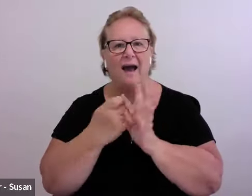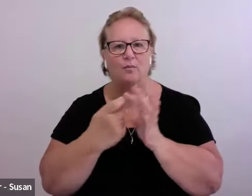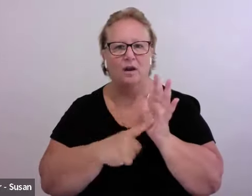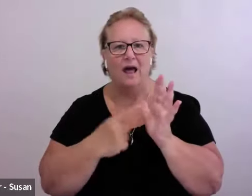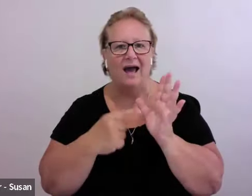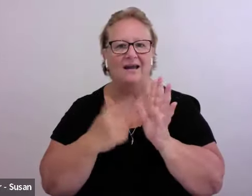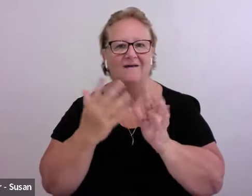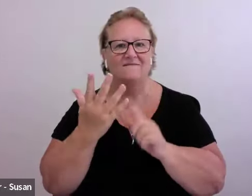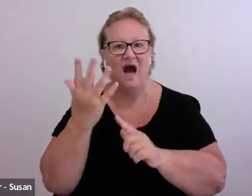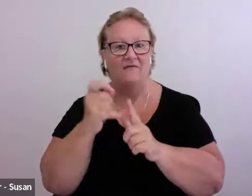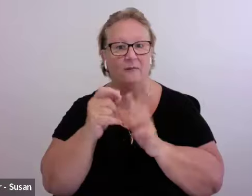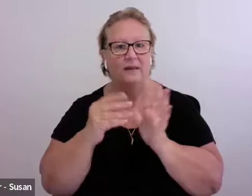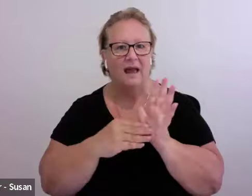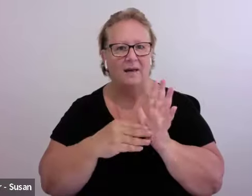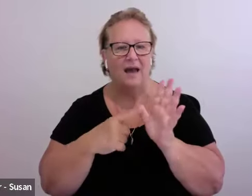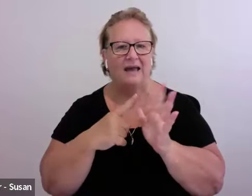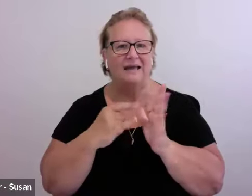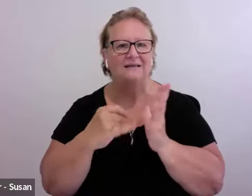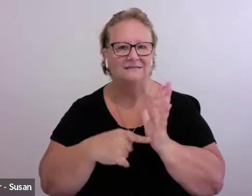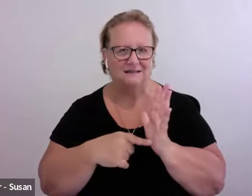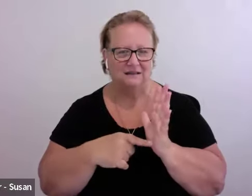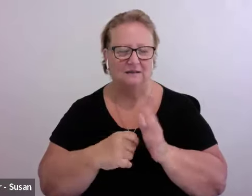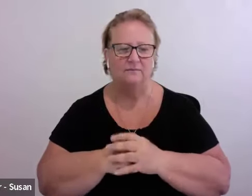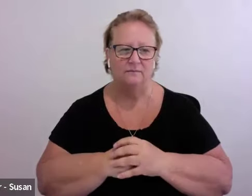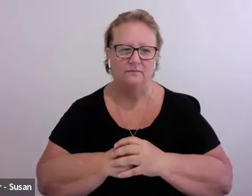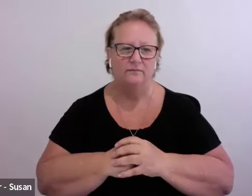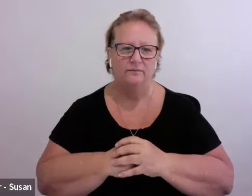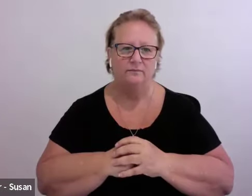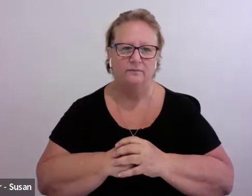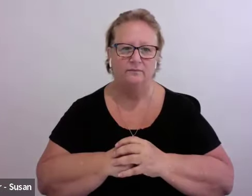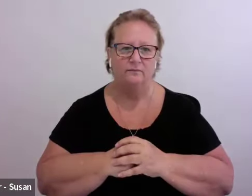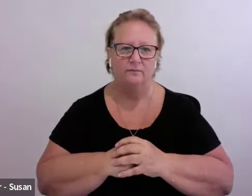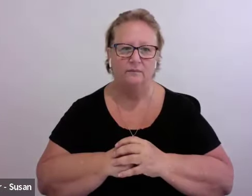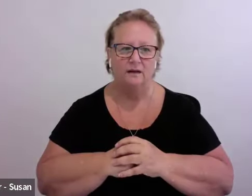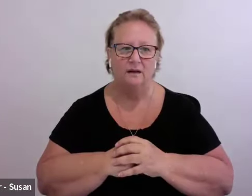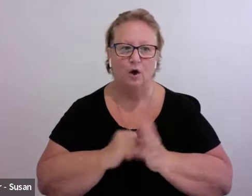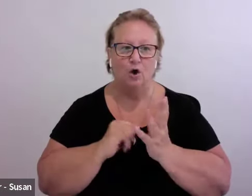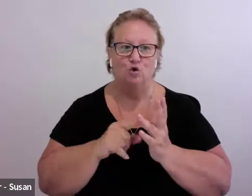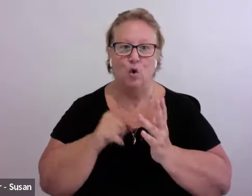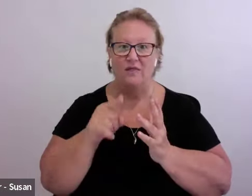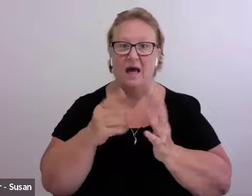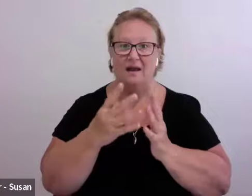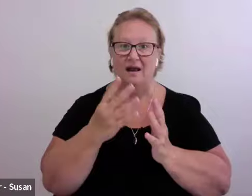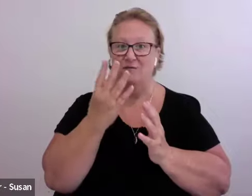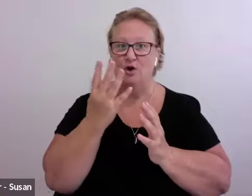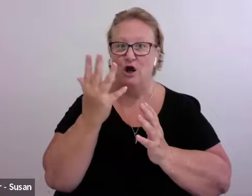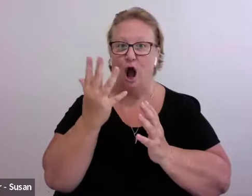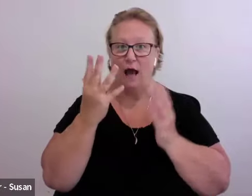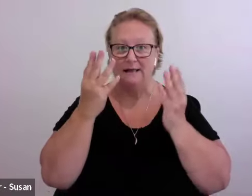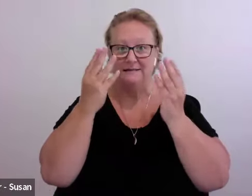point you have an eight-week window with applications